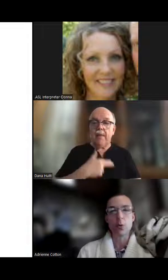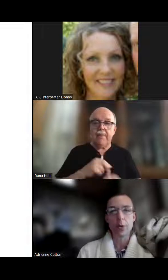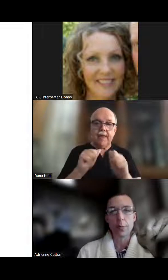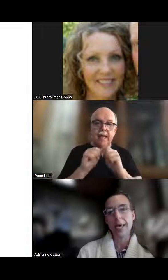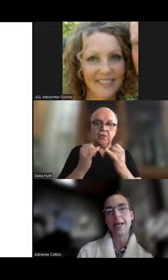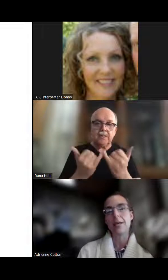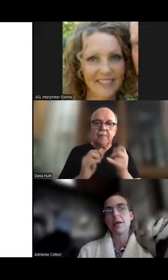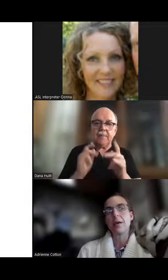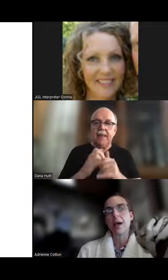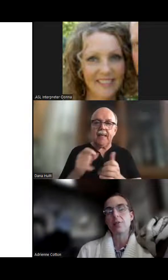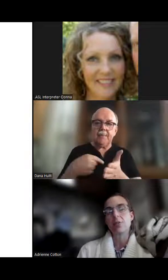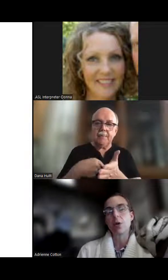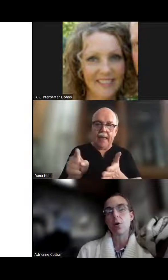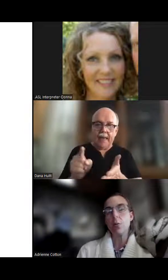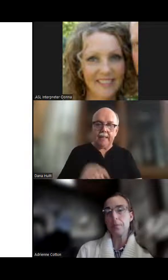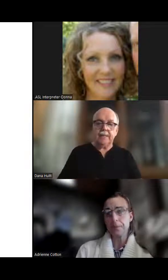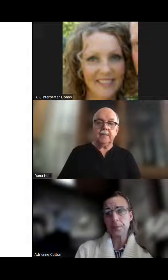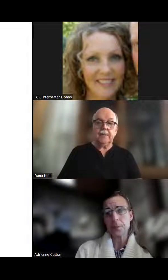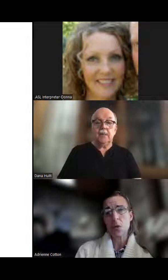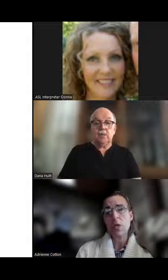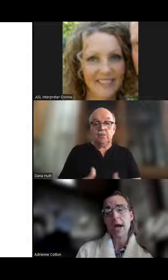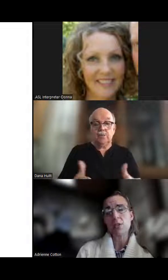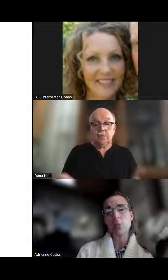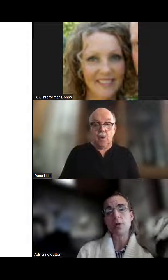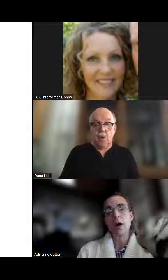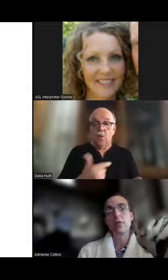family provider that assisted me during that time